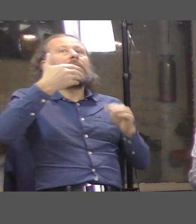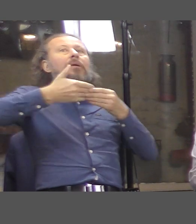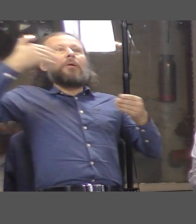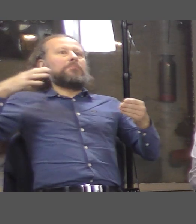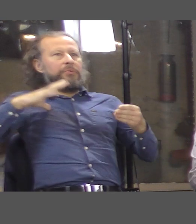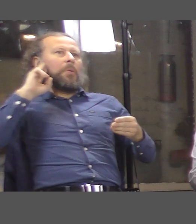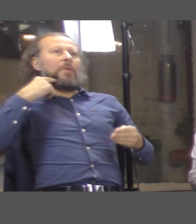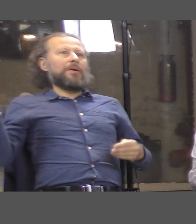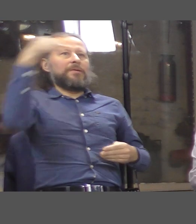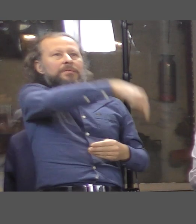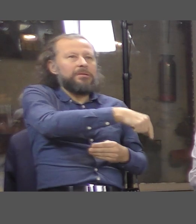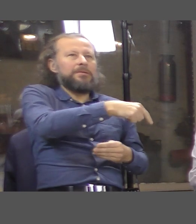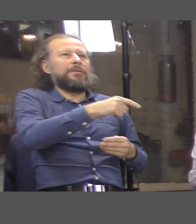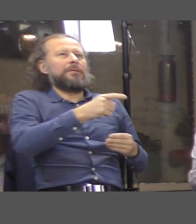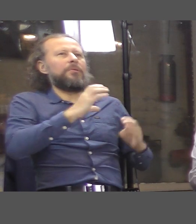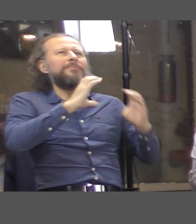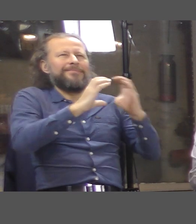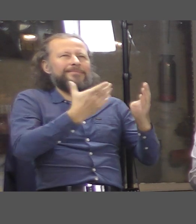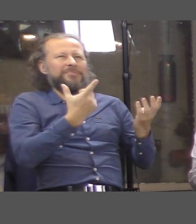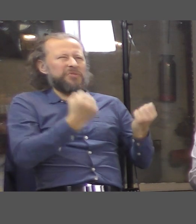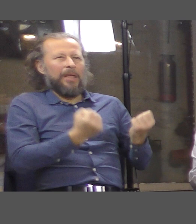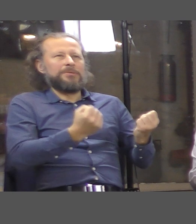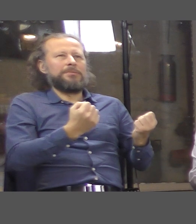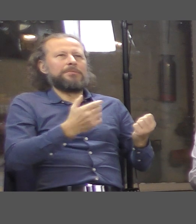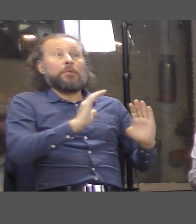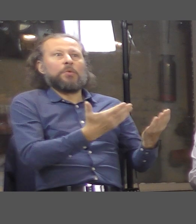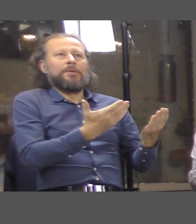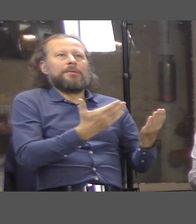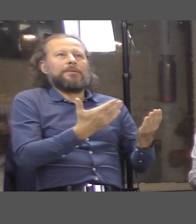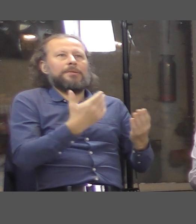Unless they had a previously deaf employee and it was difficult to make contact,